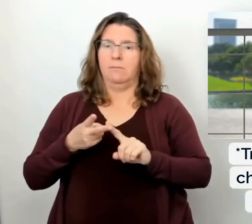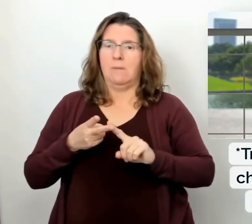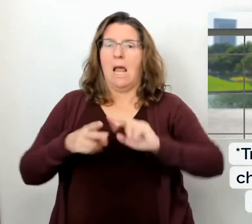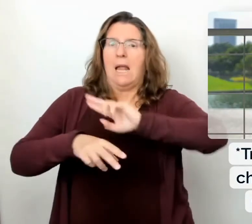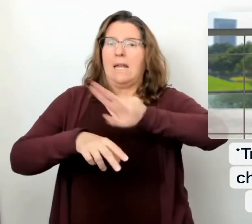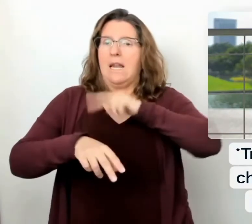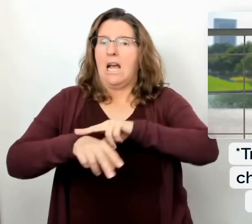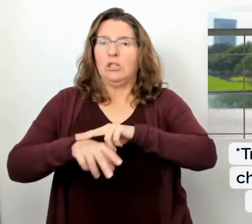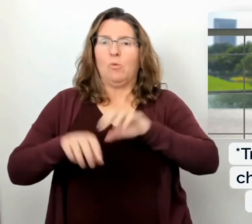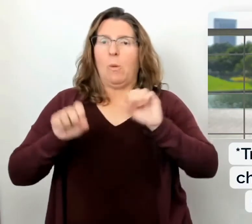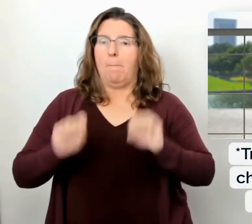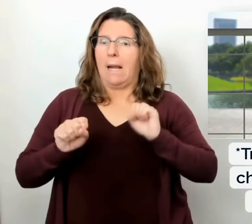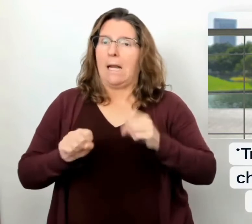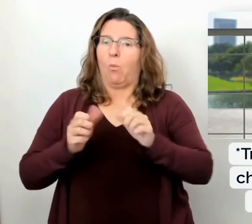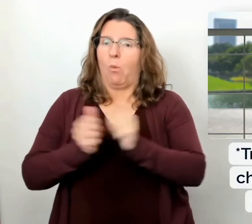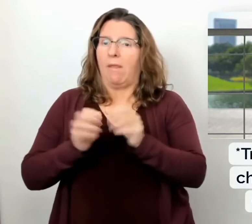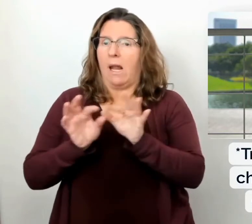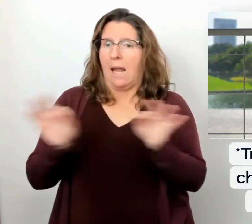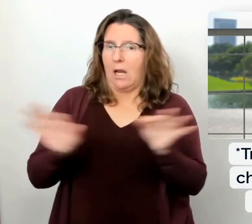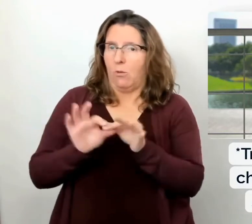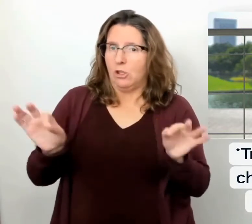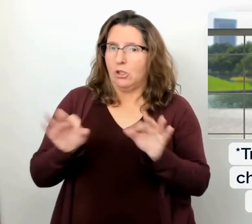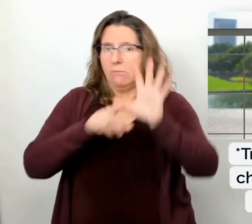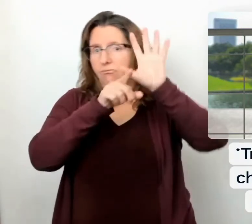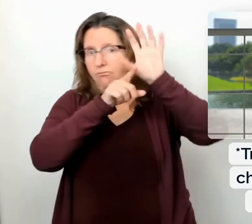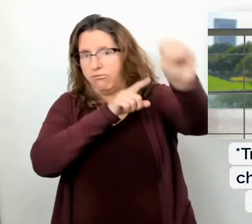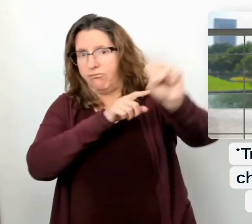my natural abilities with language,